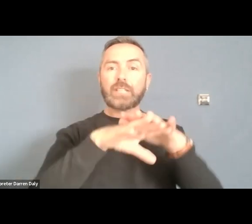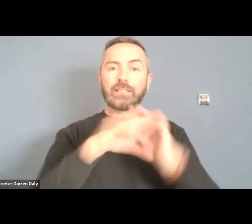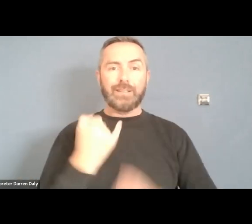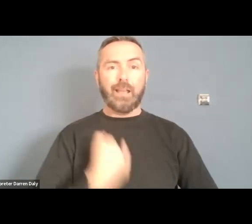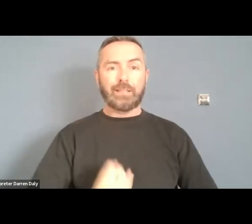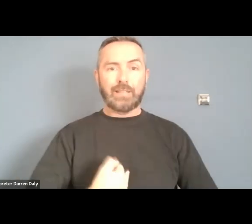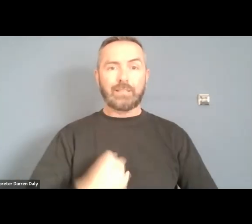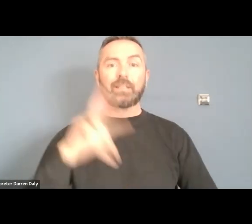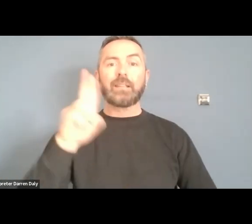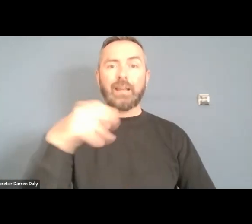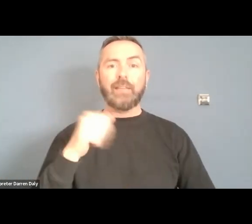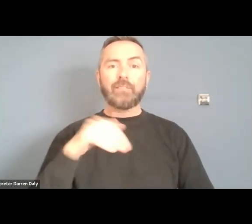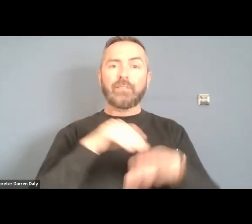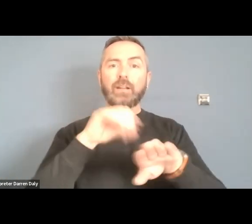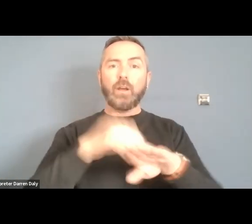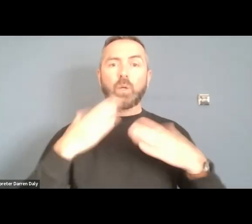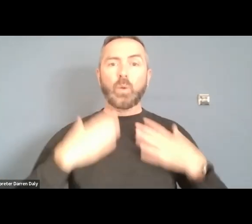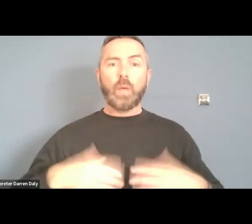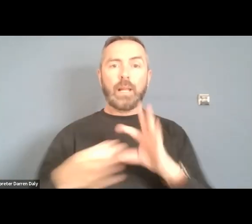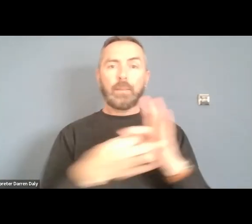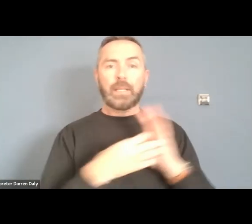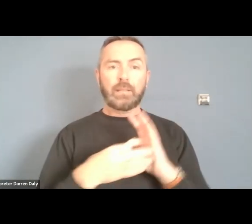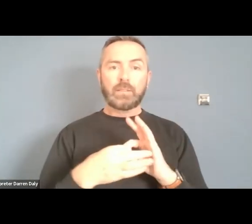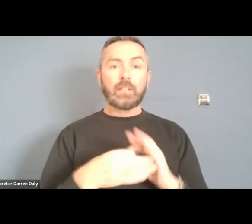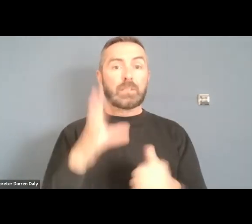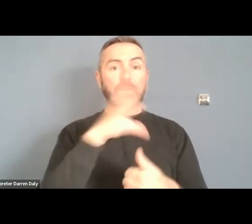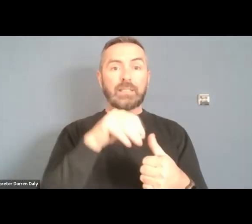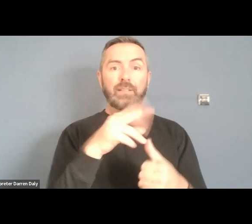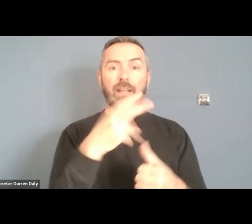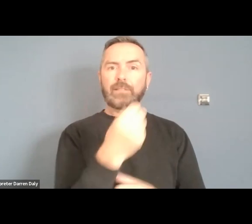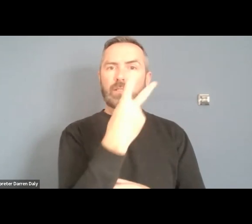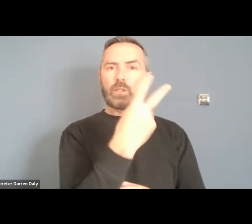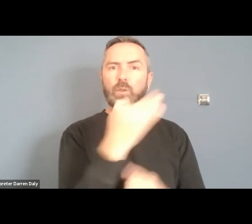So in particular, having two of the following characteristics puts people at